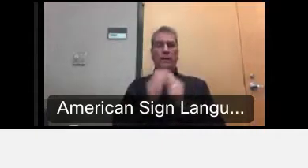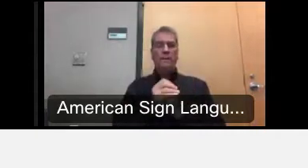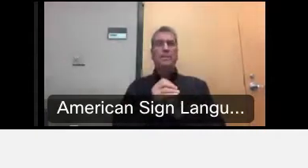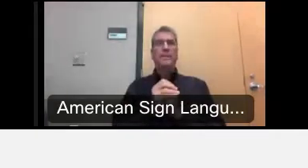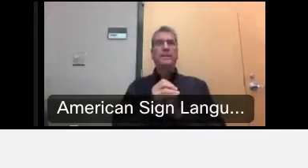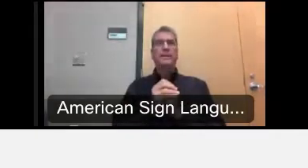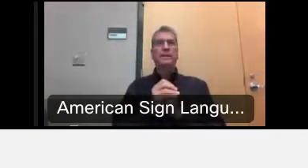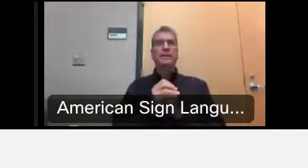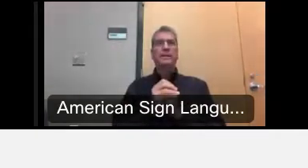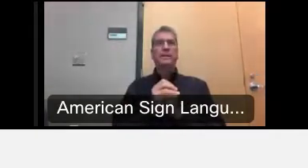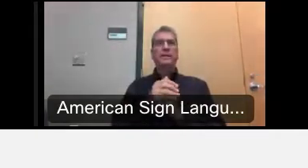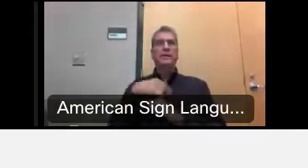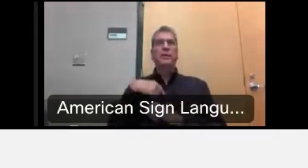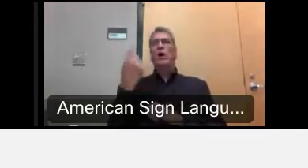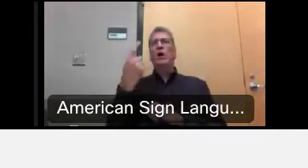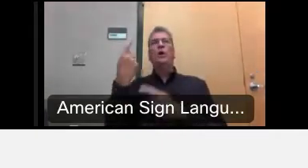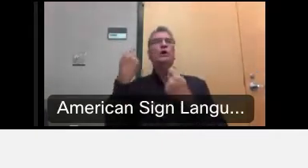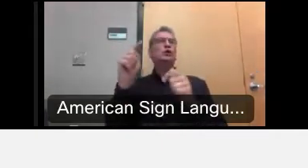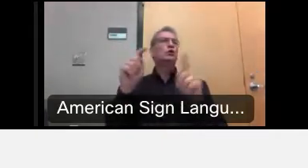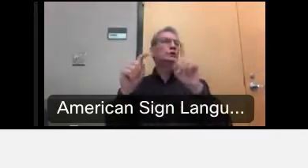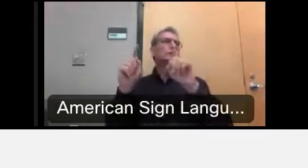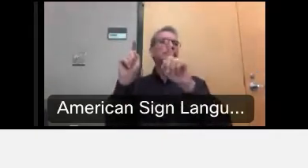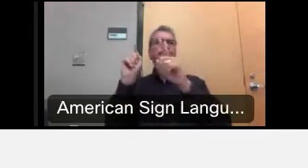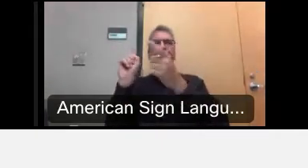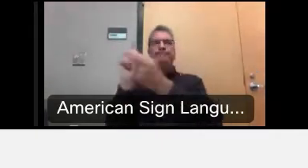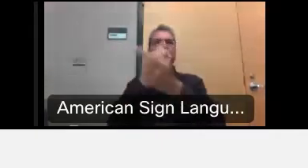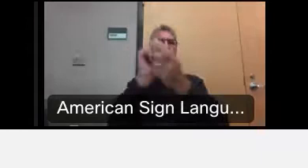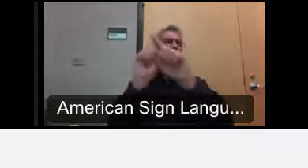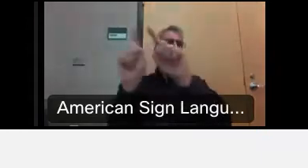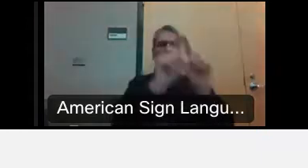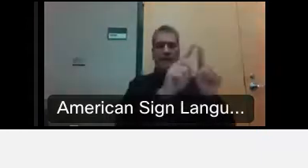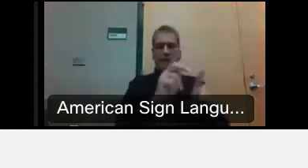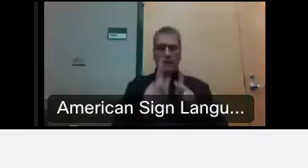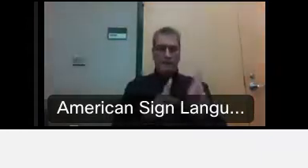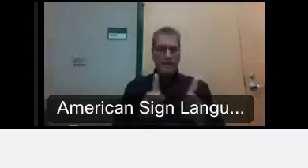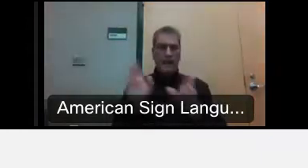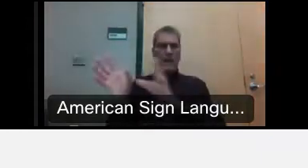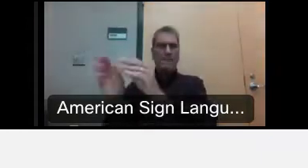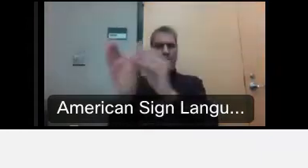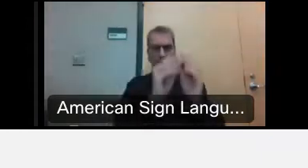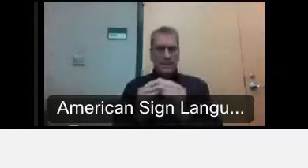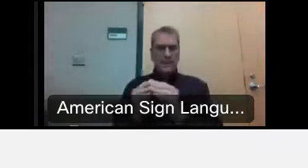we always reach out to stakeholders who would always have meetings with those kinds of folks.